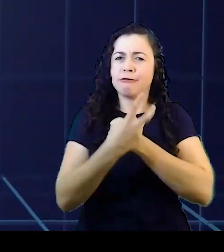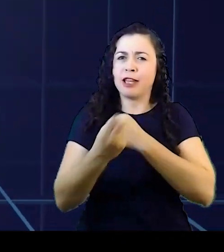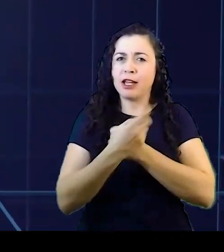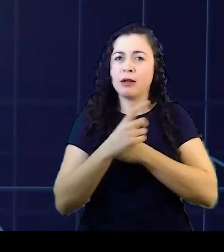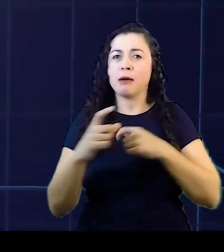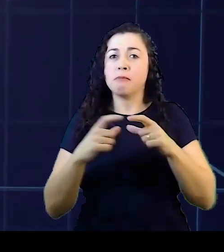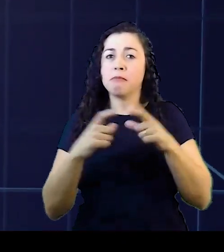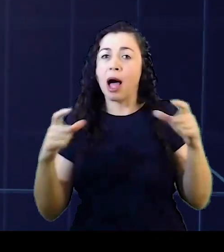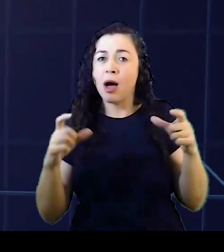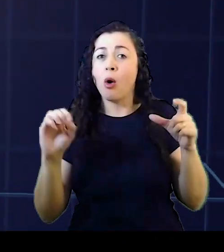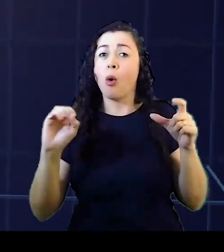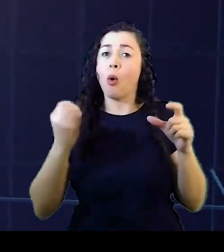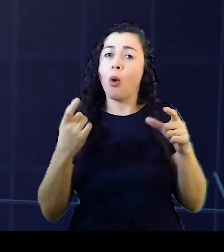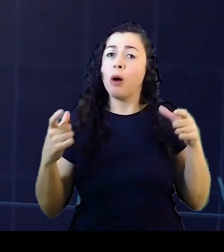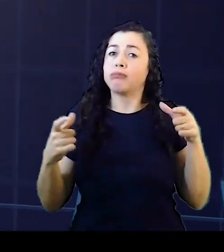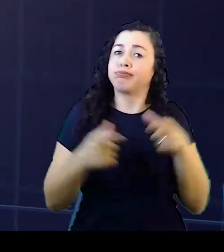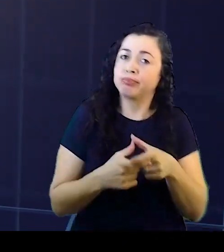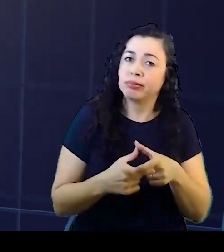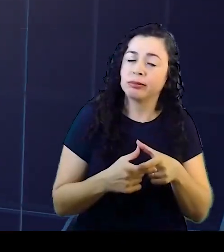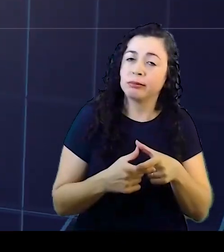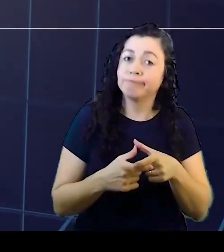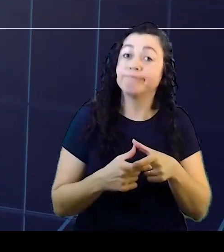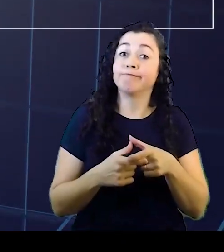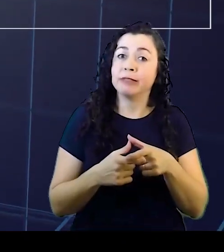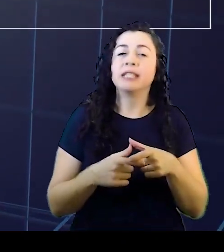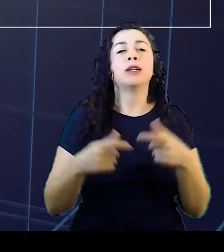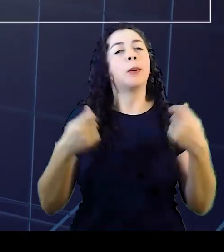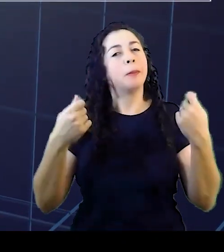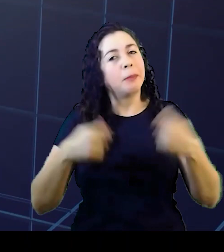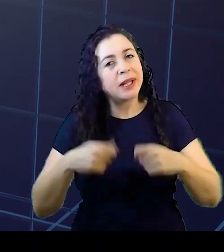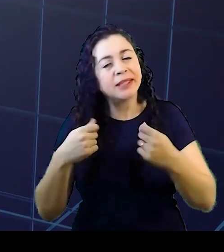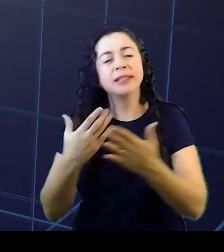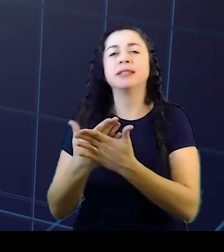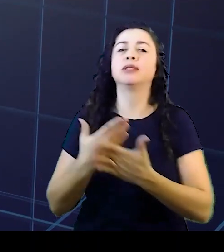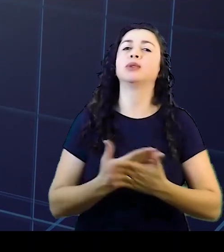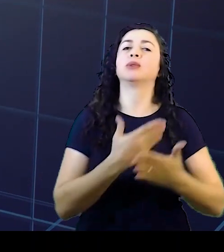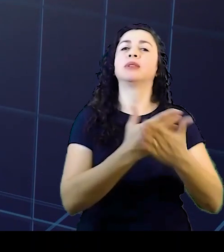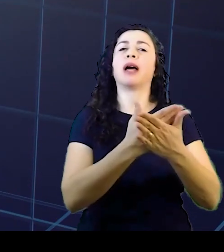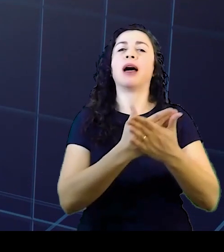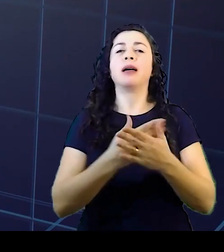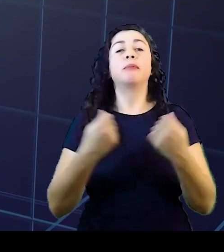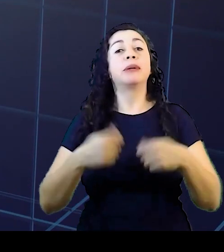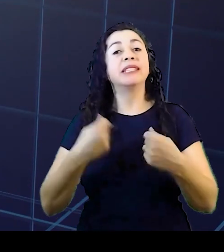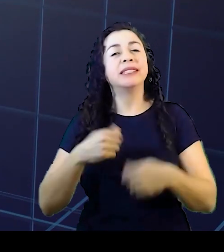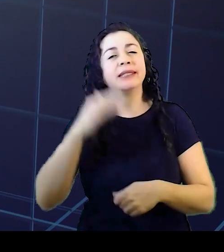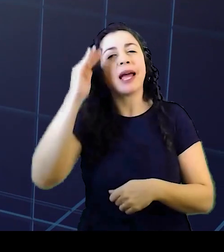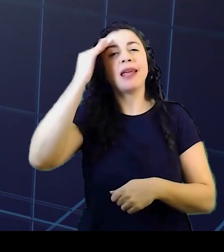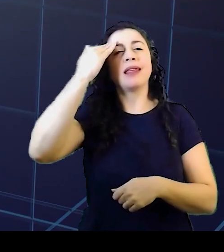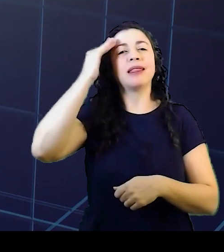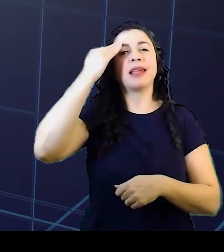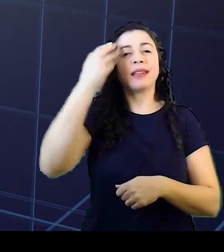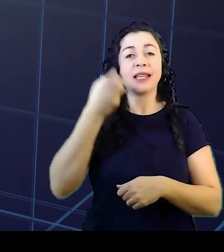So it makes perfect sense for us to see if this is also true with Covid-19 infection.